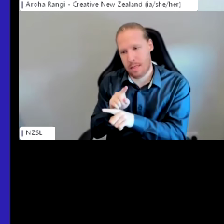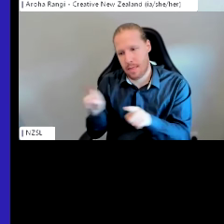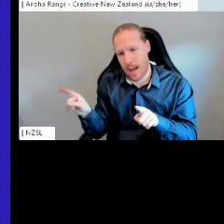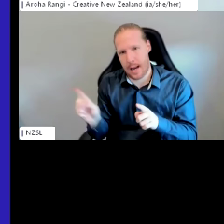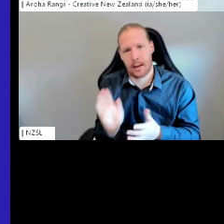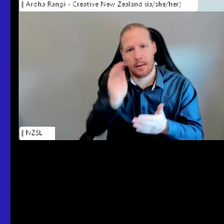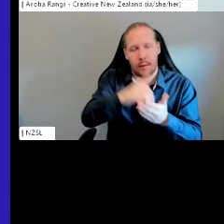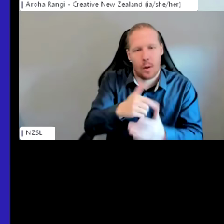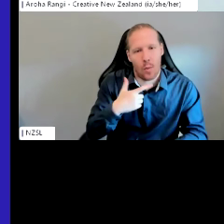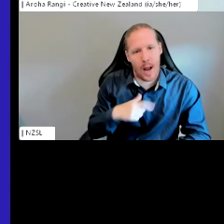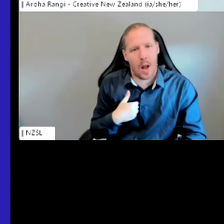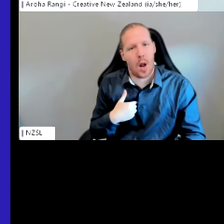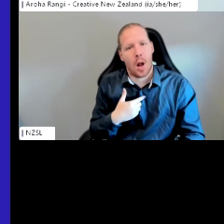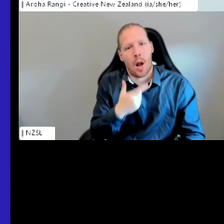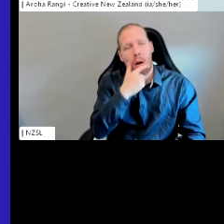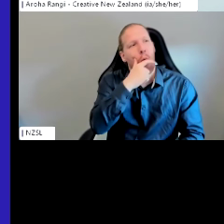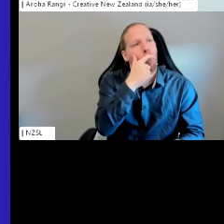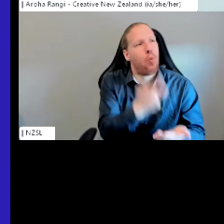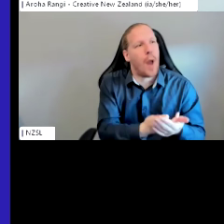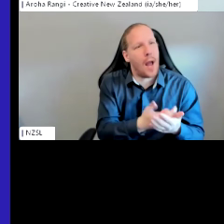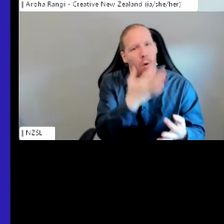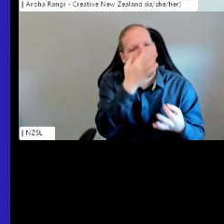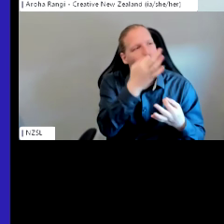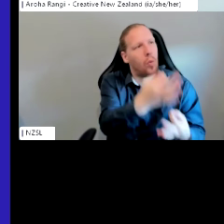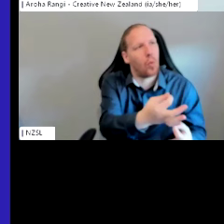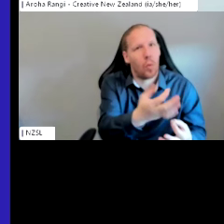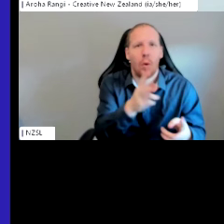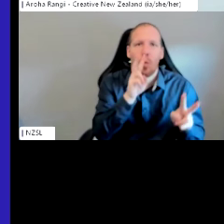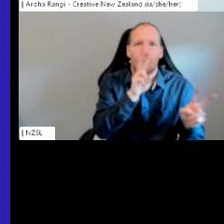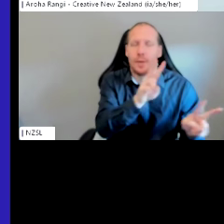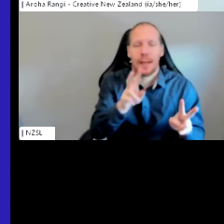wow factor. They're coming for the occasion. Uh they want to get dressed up. They want to do the